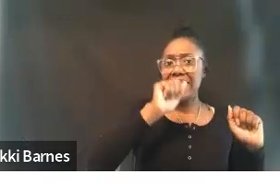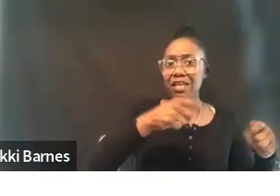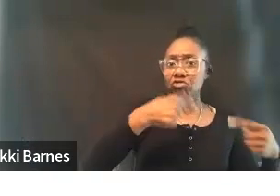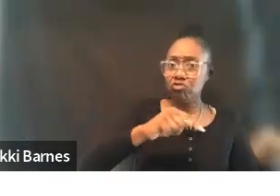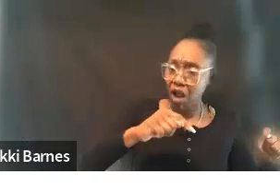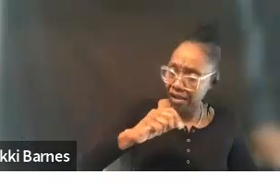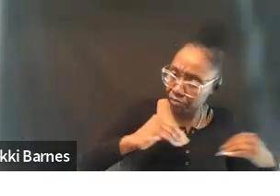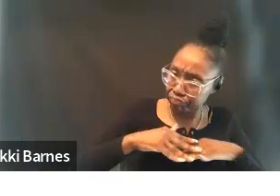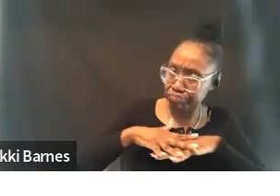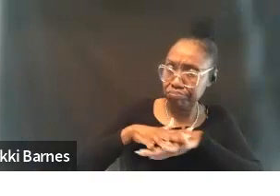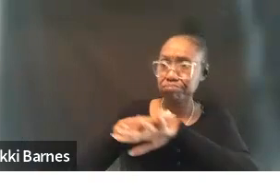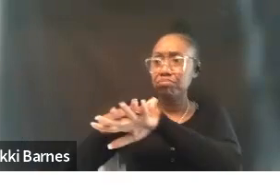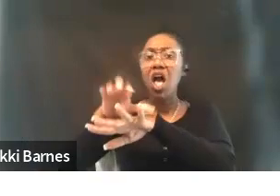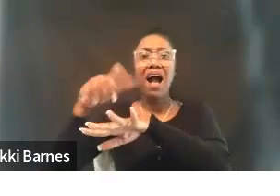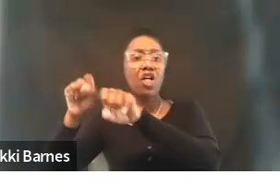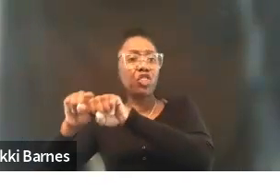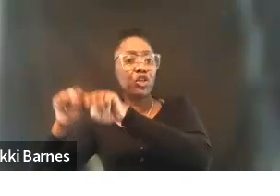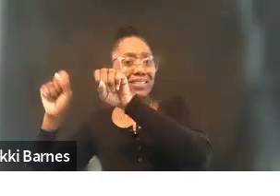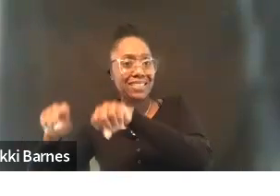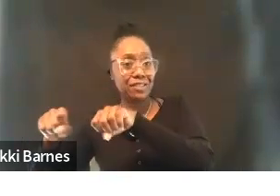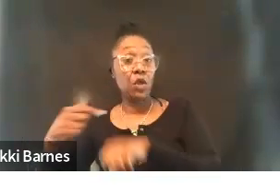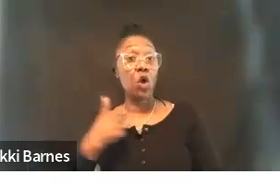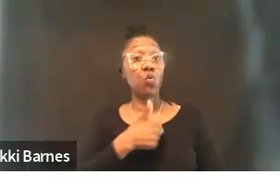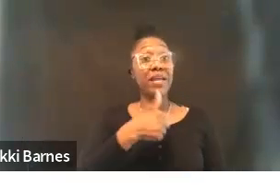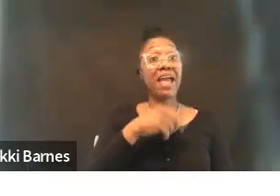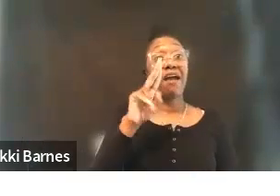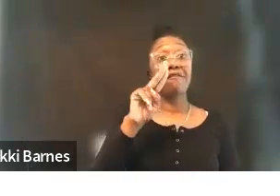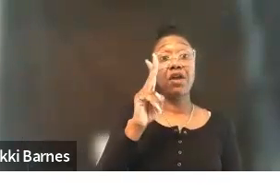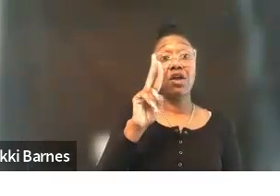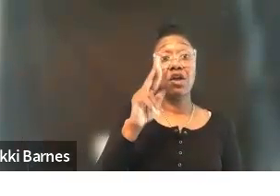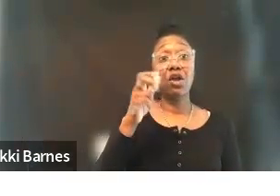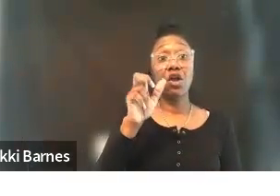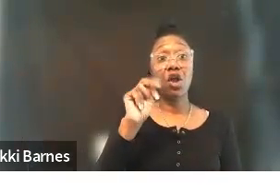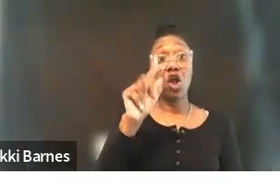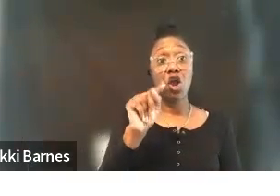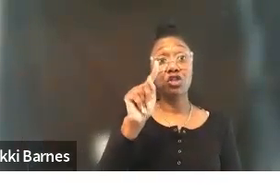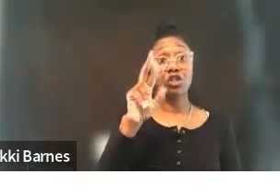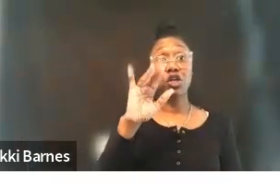So we have what we call an urgent triage and diversion process and this is where if someone is living at home in the community and they may be at risk of losing their current living situation.